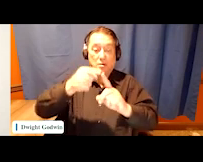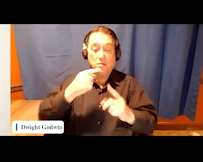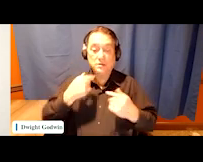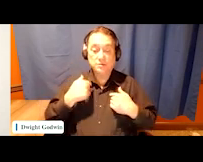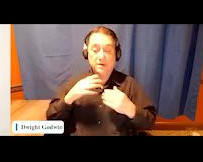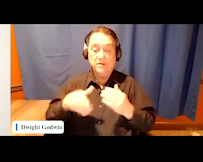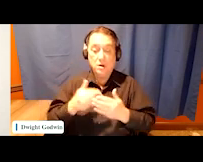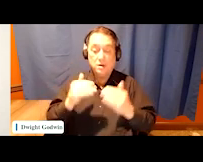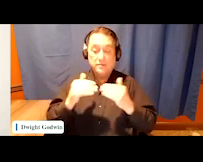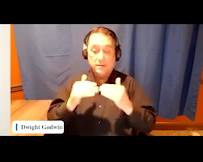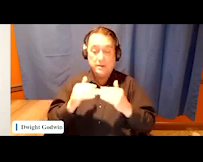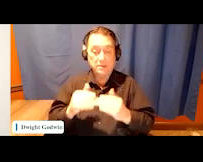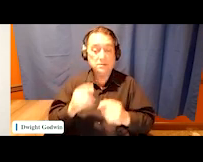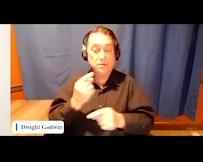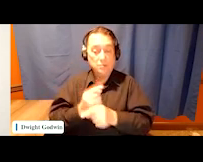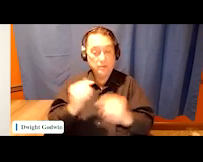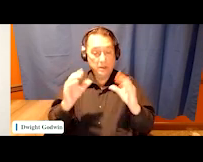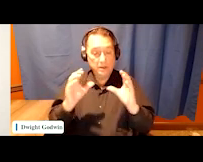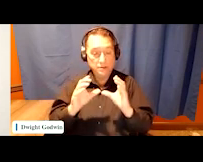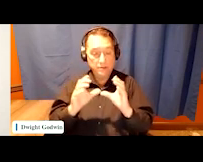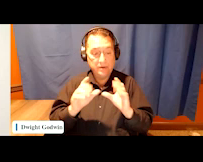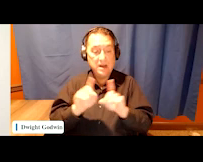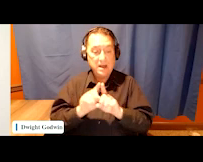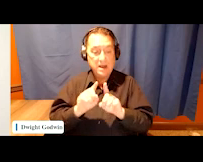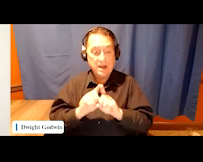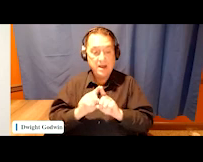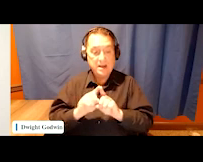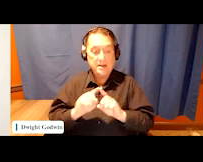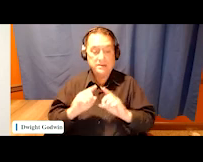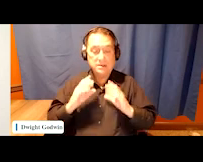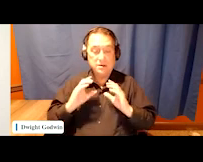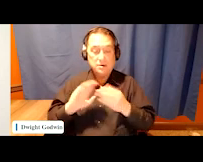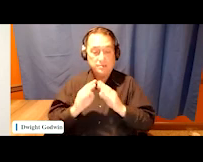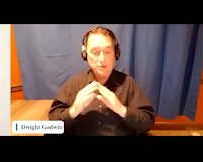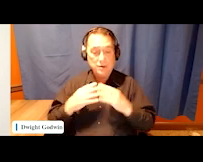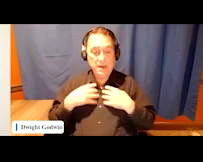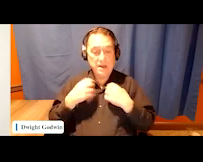dually certified as community health workers to further enhance the care provided to our clients.